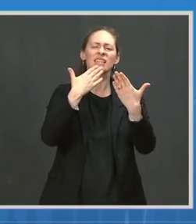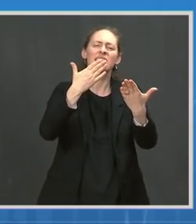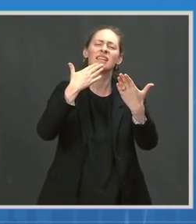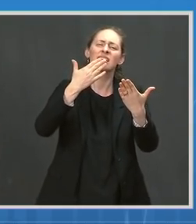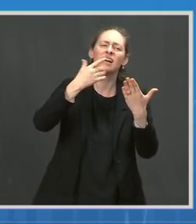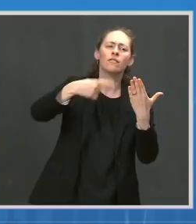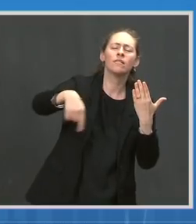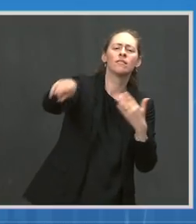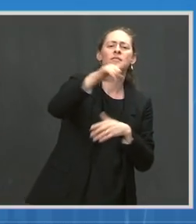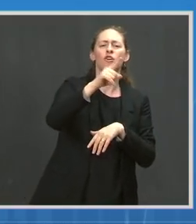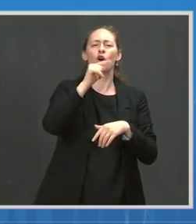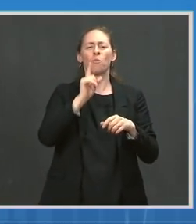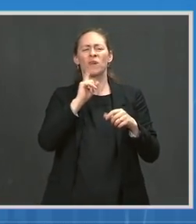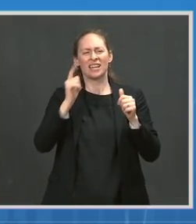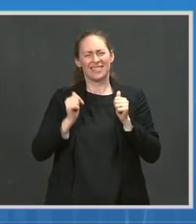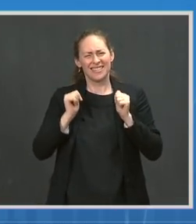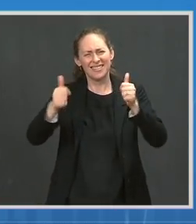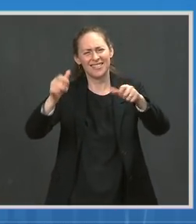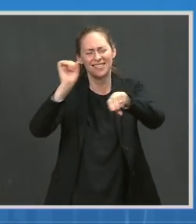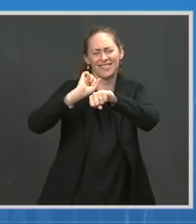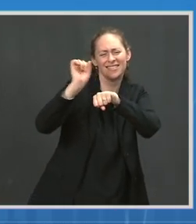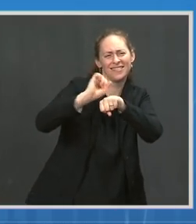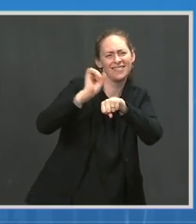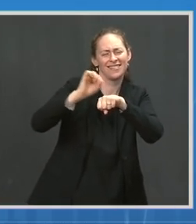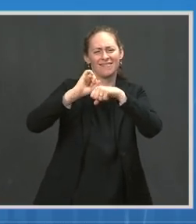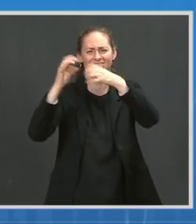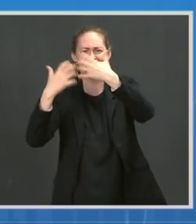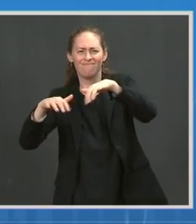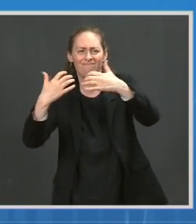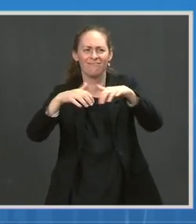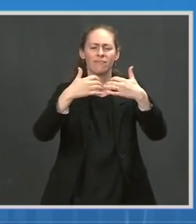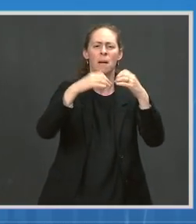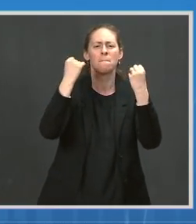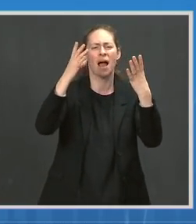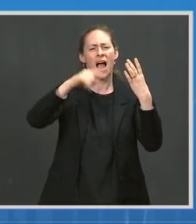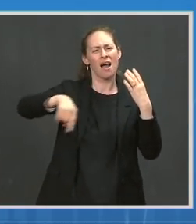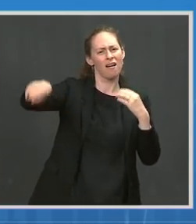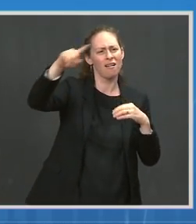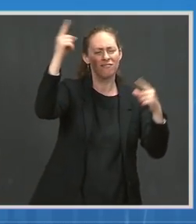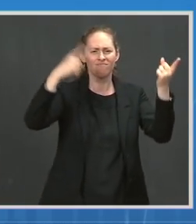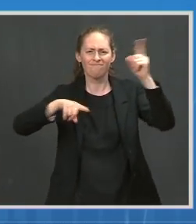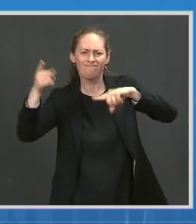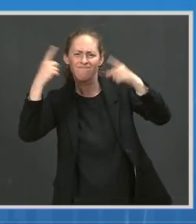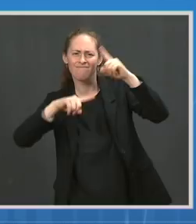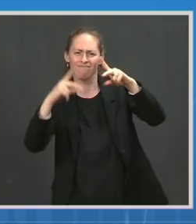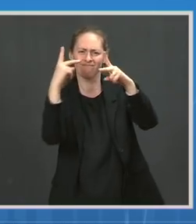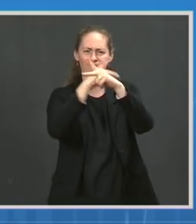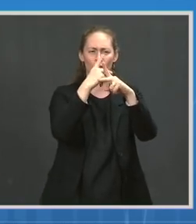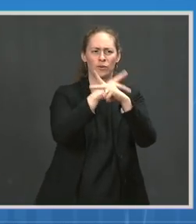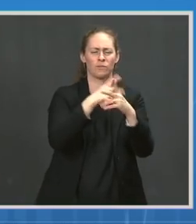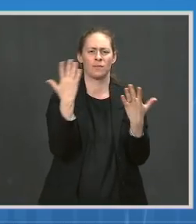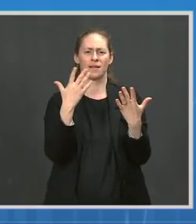and the collaboration of so many people across the country, there are now thousands of more people ready